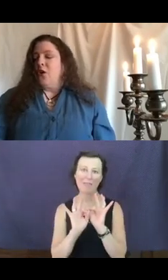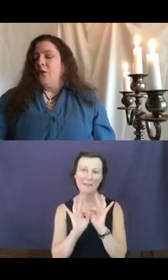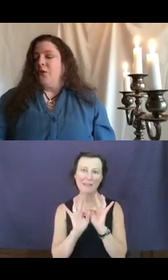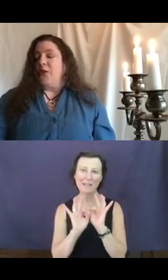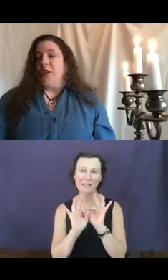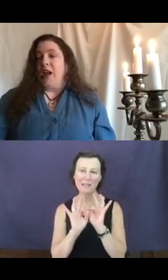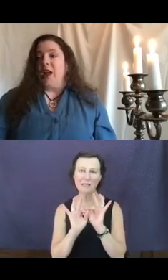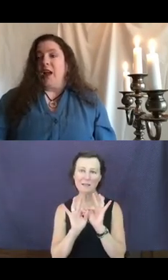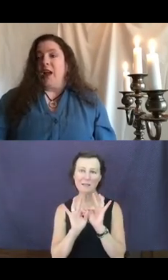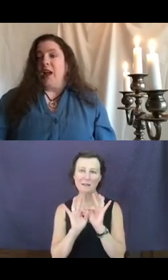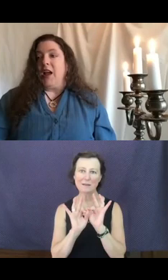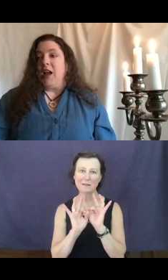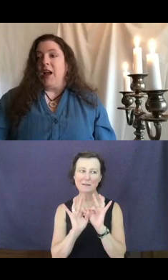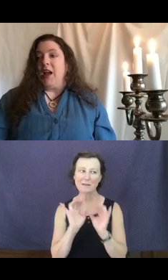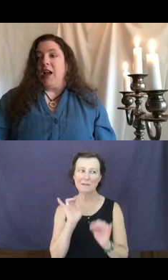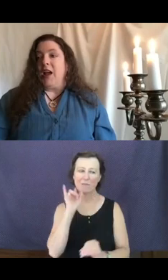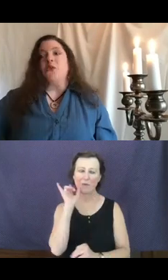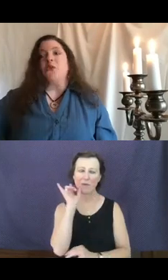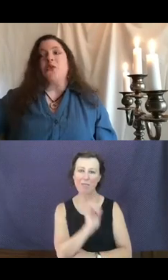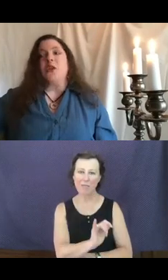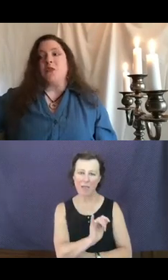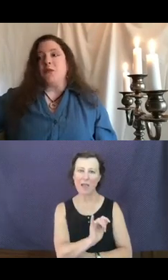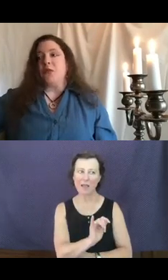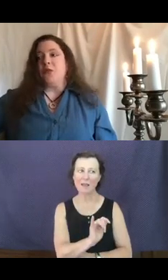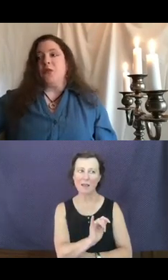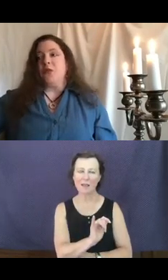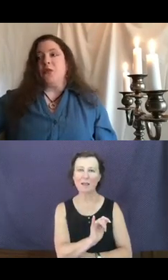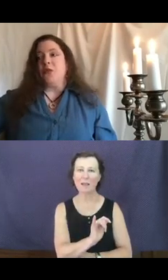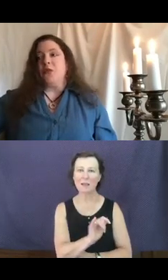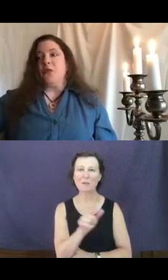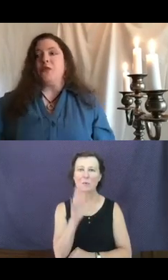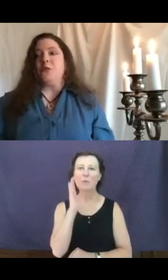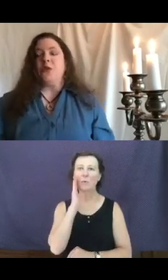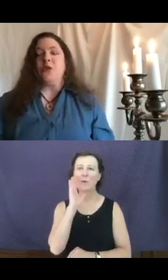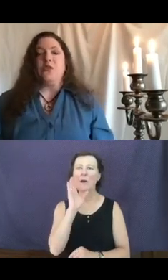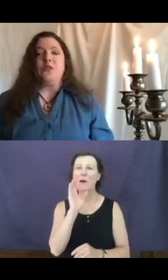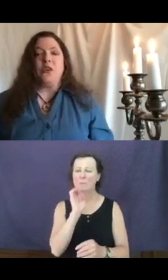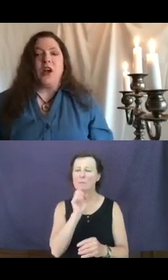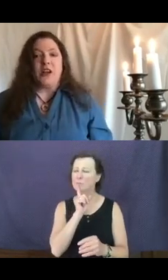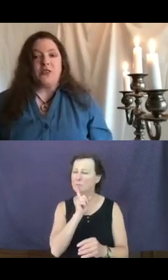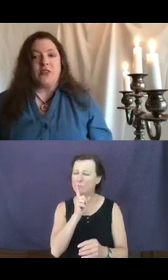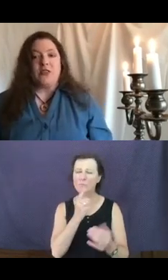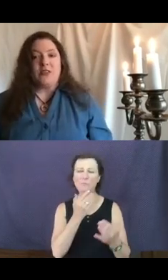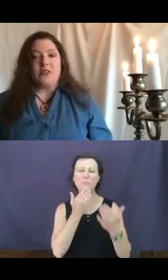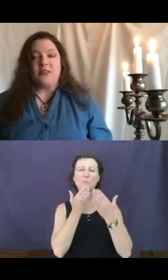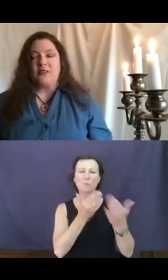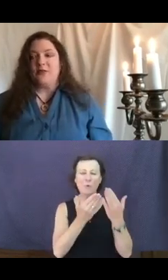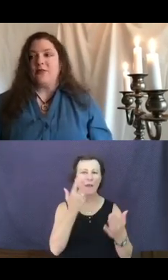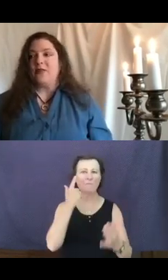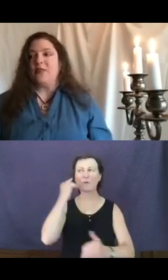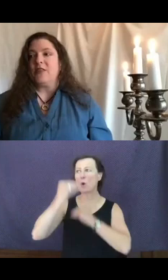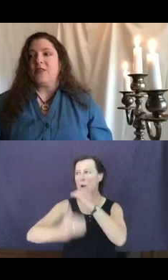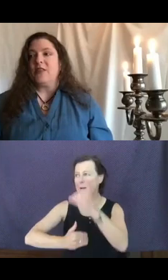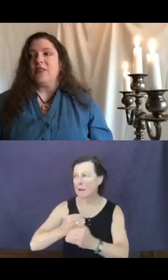For that you shall be truly grateful for these kind words or actions.